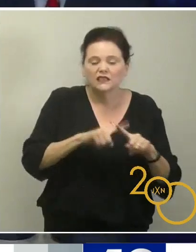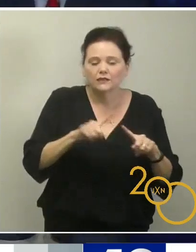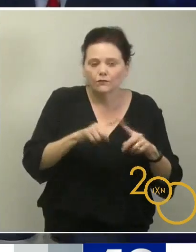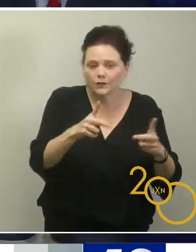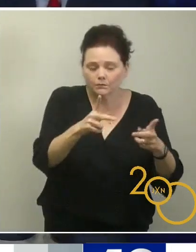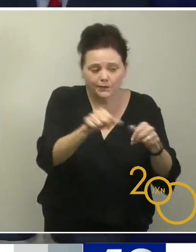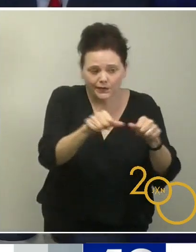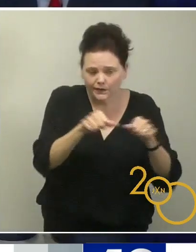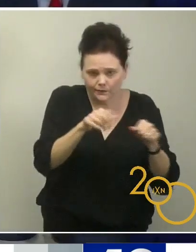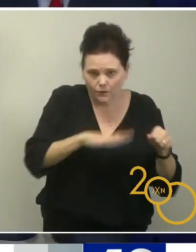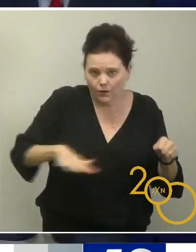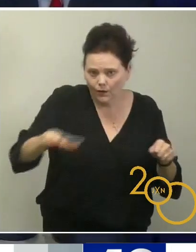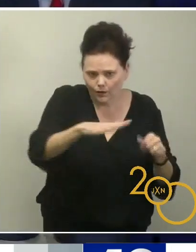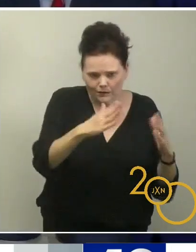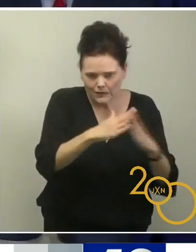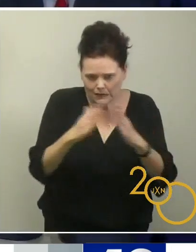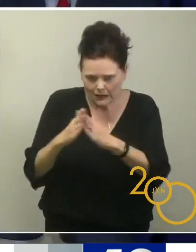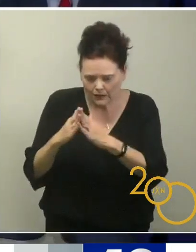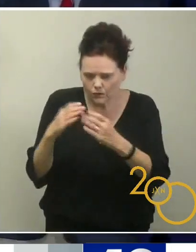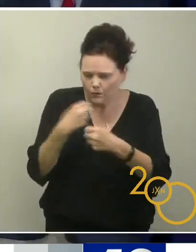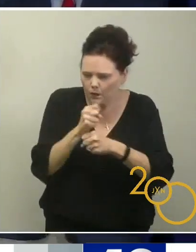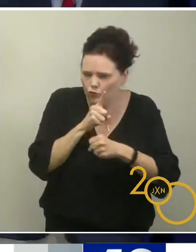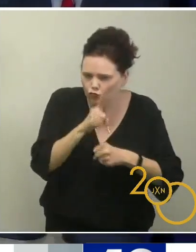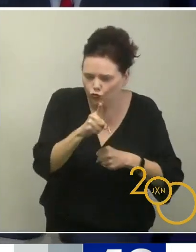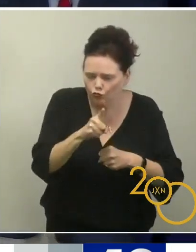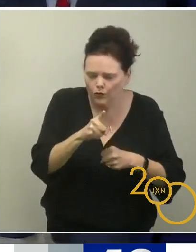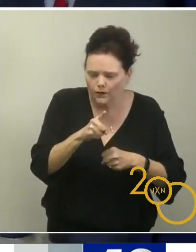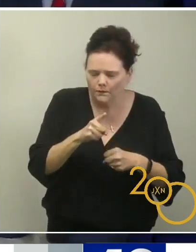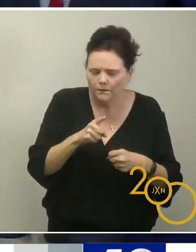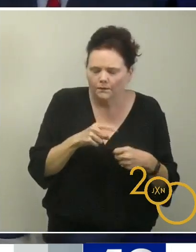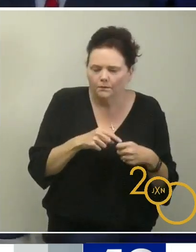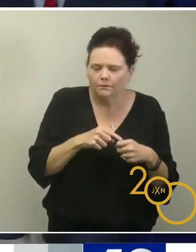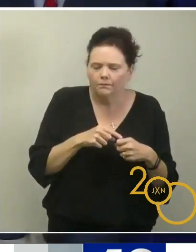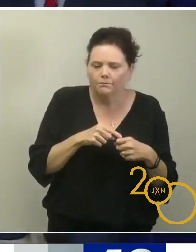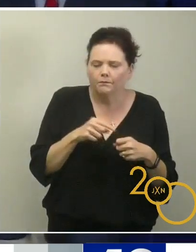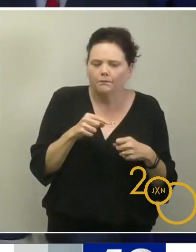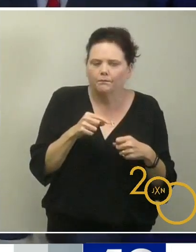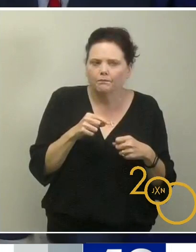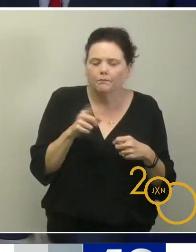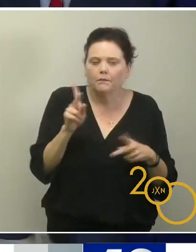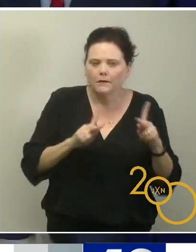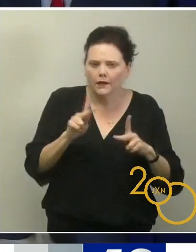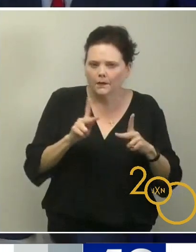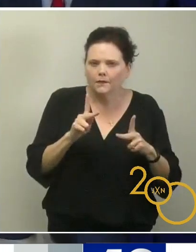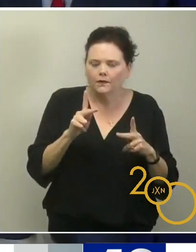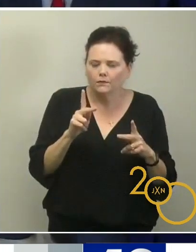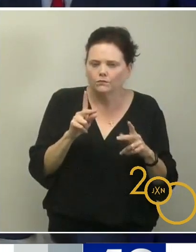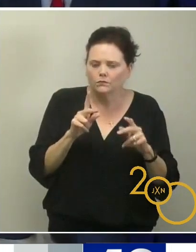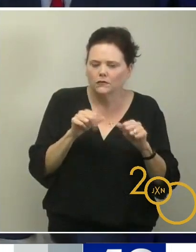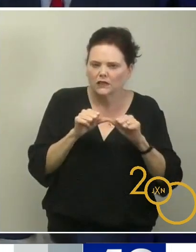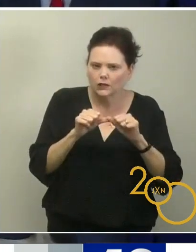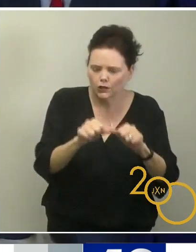BOTH PORTABLE AND NON-POTABLE WATER AT 2 DIFFERENT COME AT MULTIPLE DIFFERENT FACILITY SITUATED THROUGHOUT THE CITY.